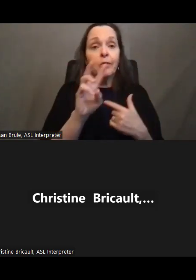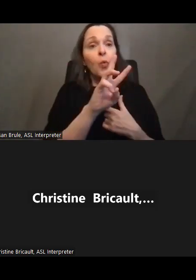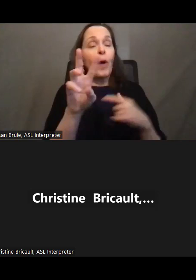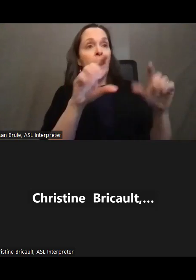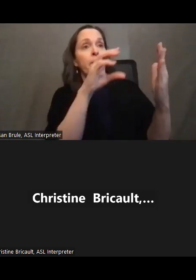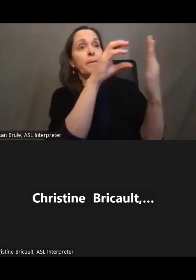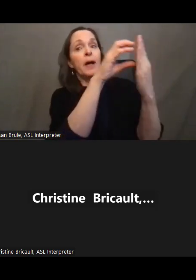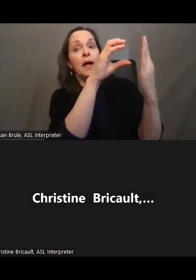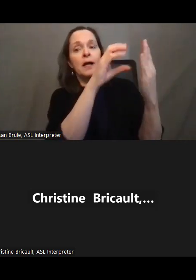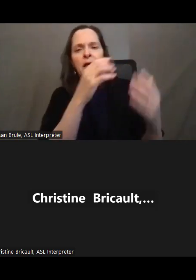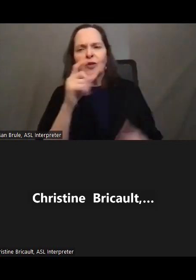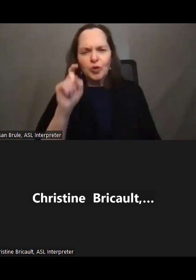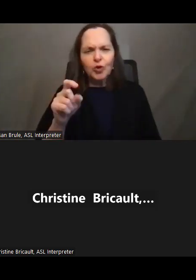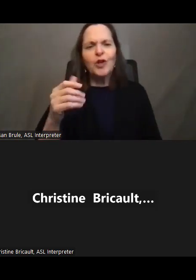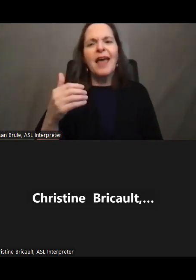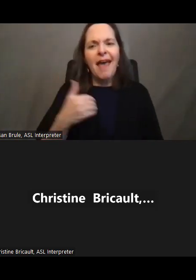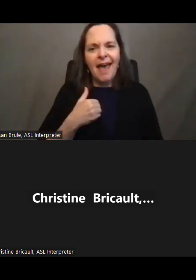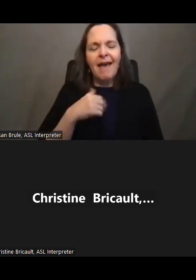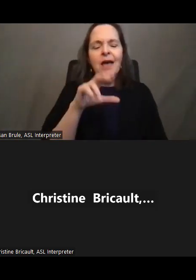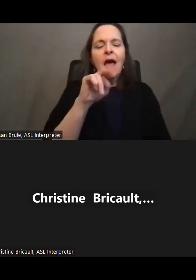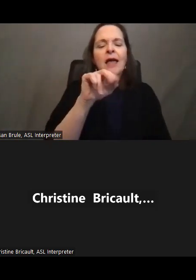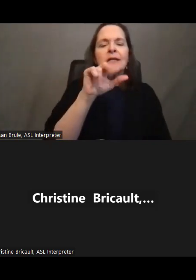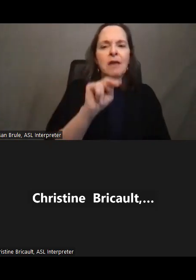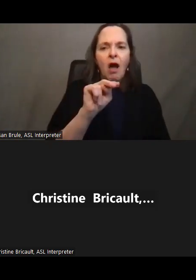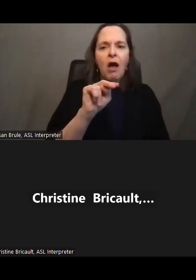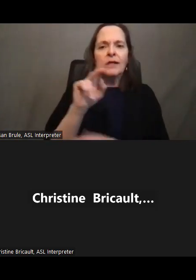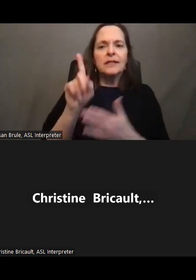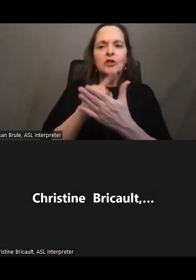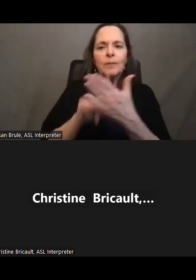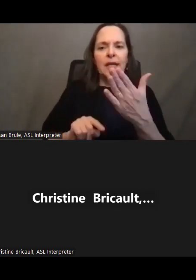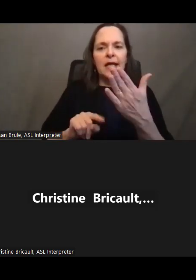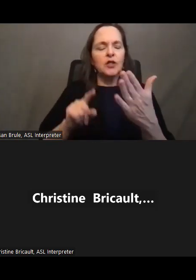But you should always have that nondiscrimination statement on your invitations. So that people know how to -- you know, or invitations and meetings notices, so people know how to request